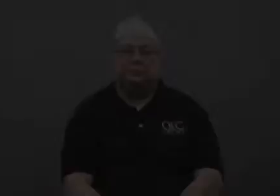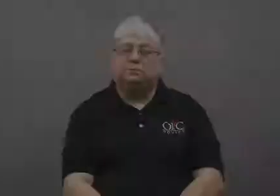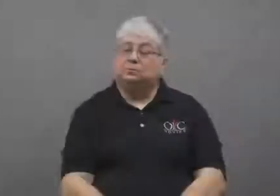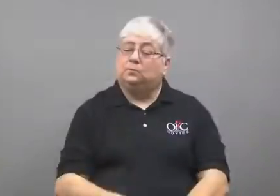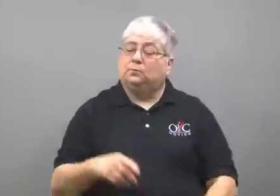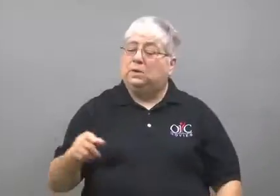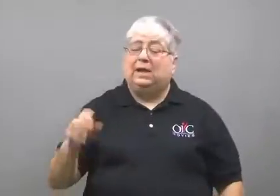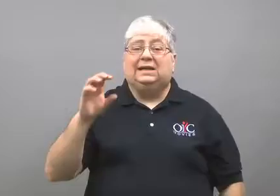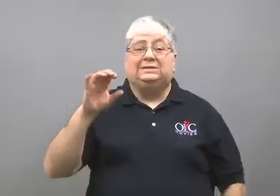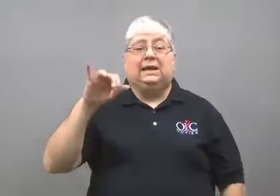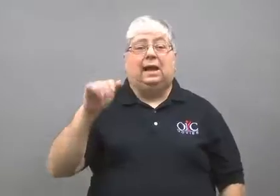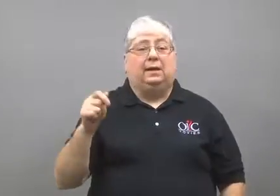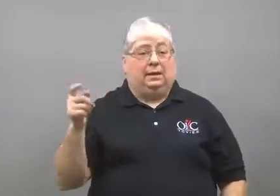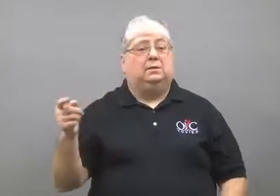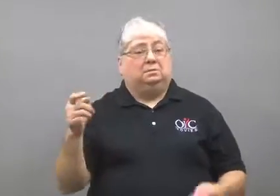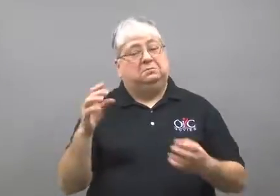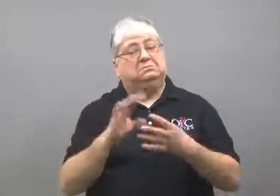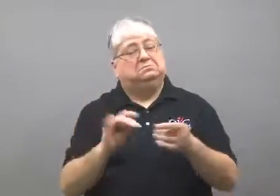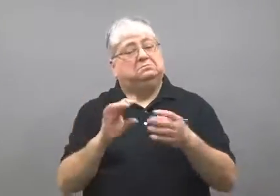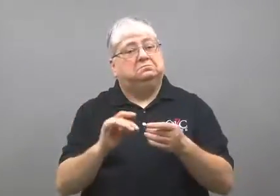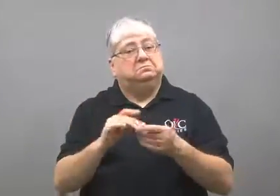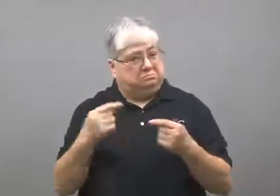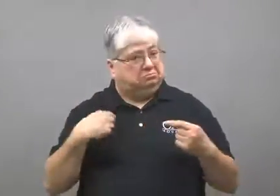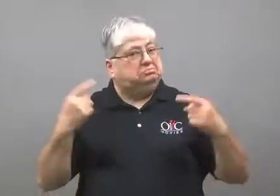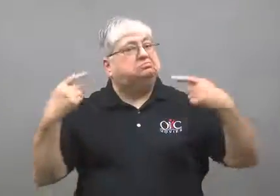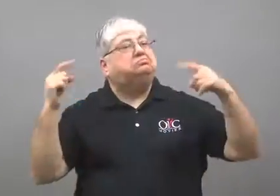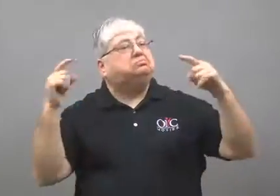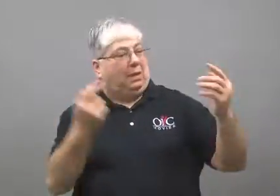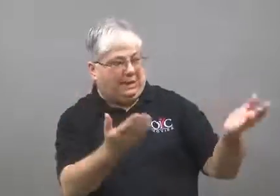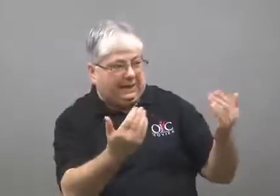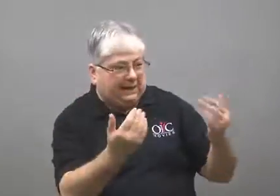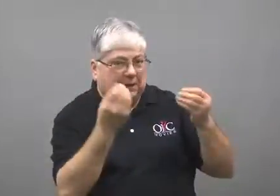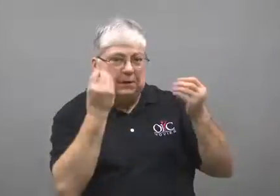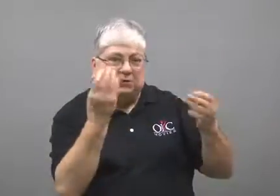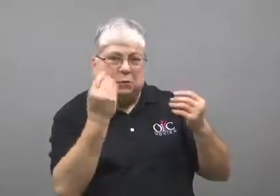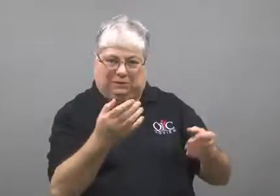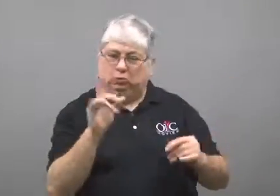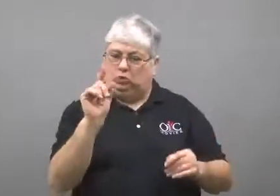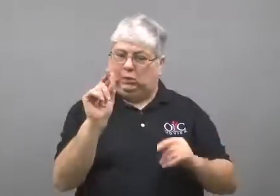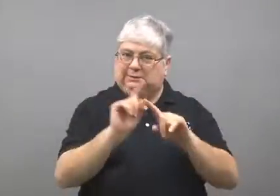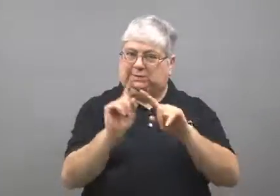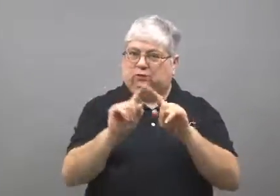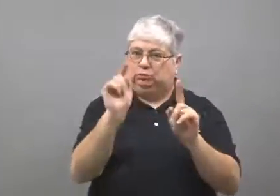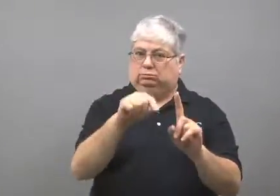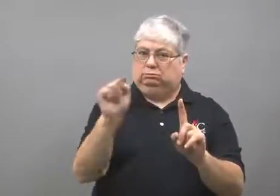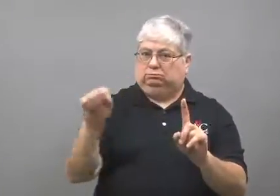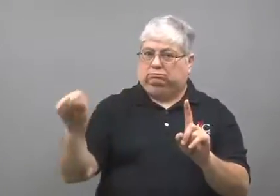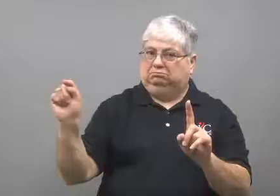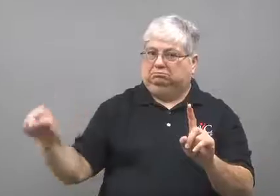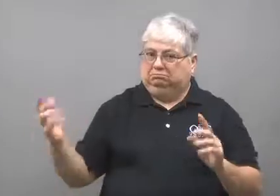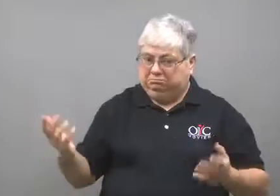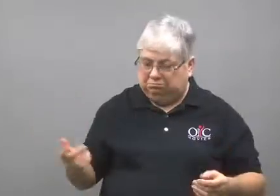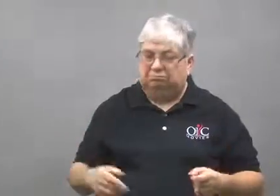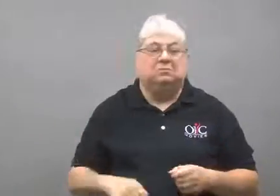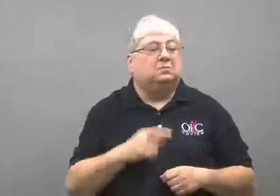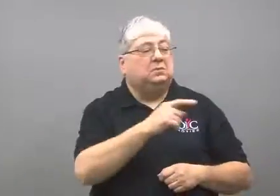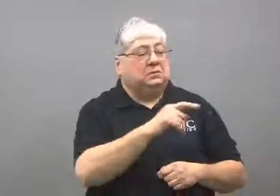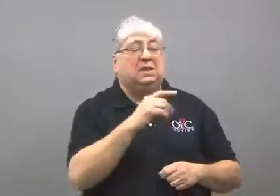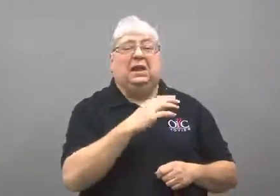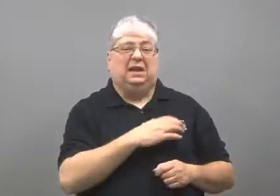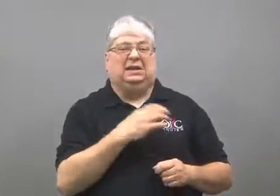The CIA said it got helpful information in 20 cases.